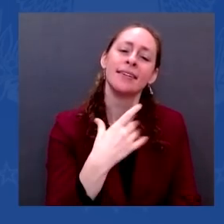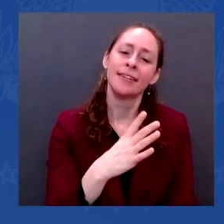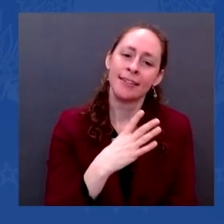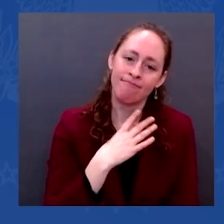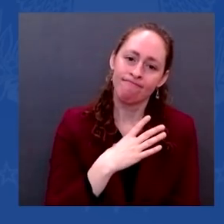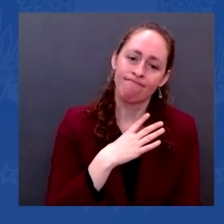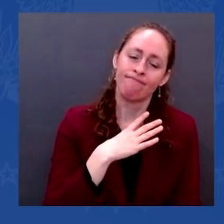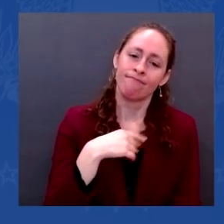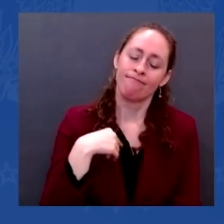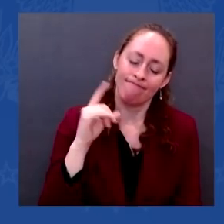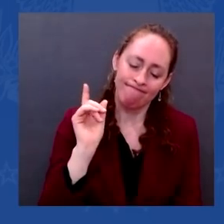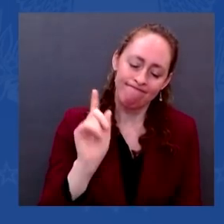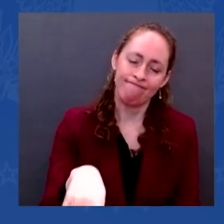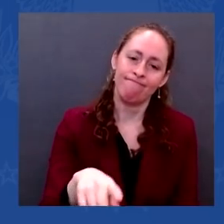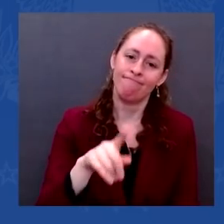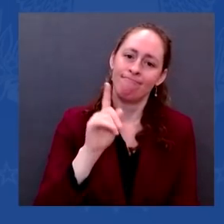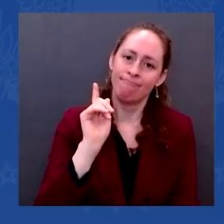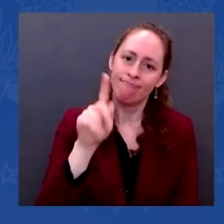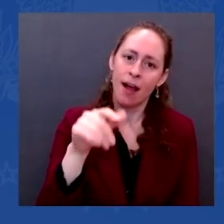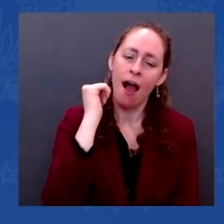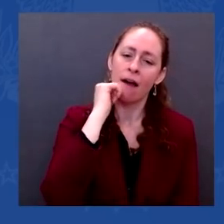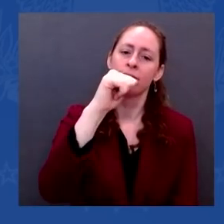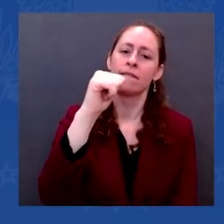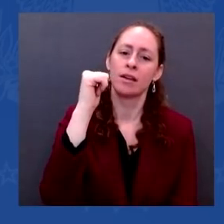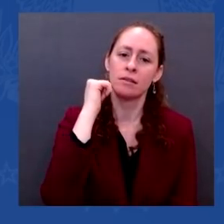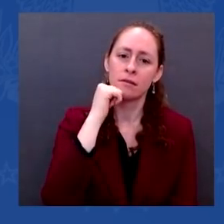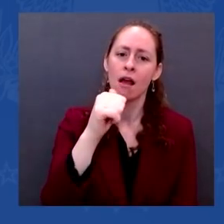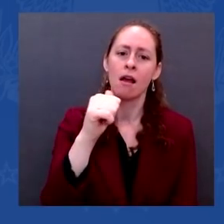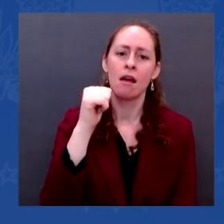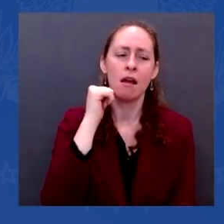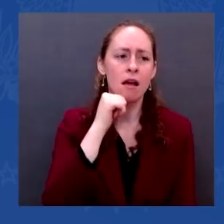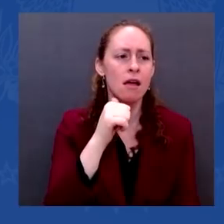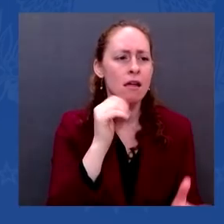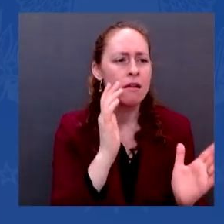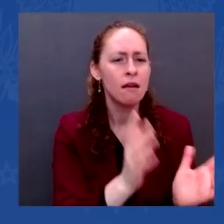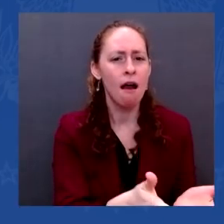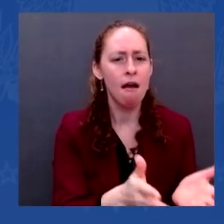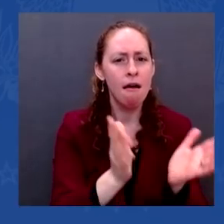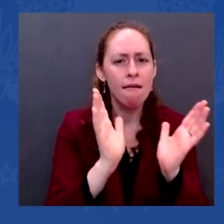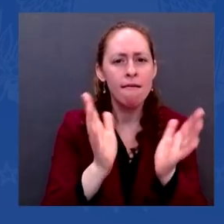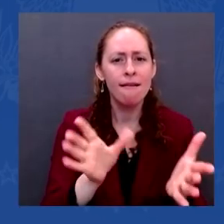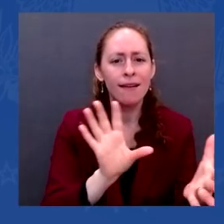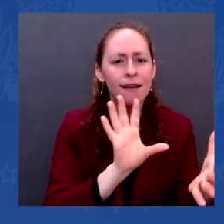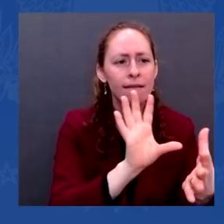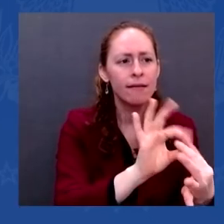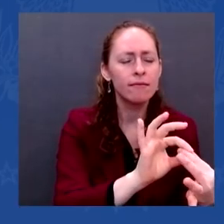You learn about them. You learn about their -- You know, I remember one day I walked in